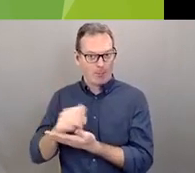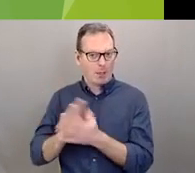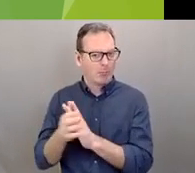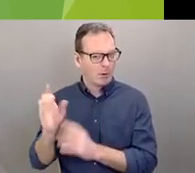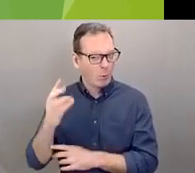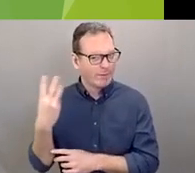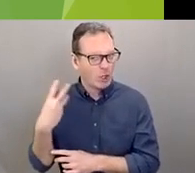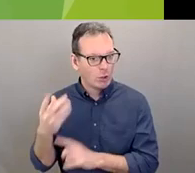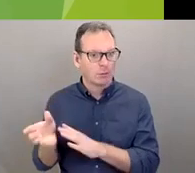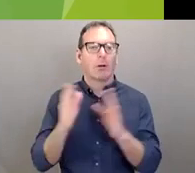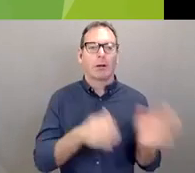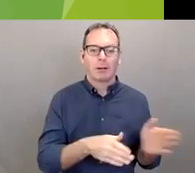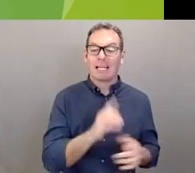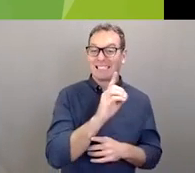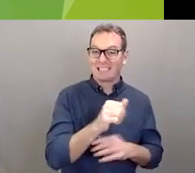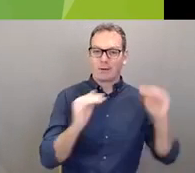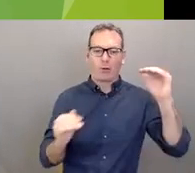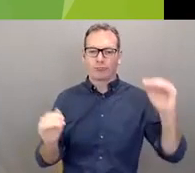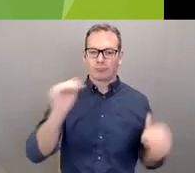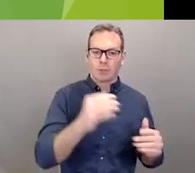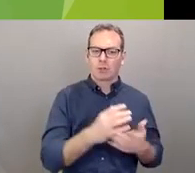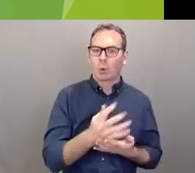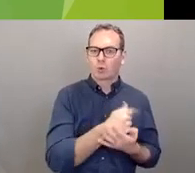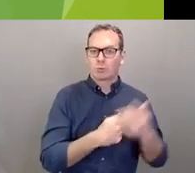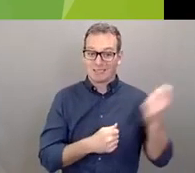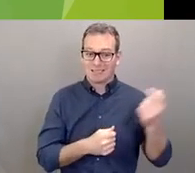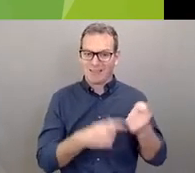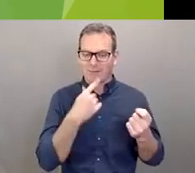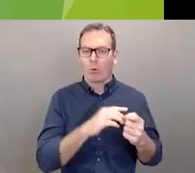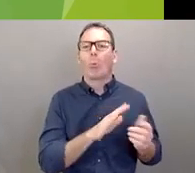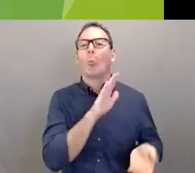a form of disability income in response to those two issues we also offer some recommendations